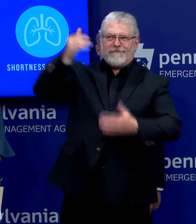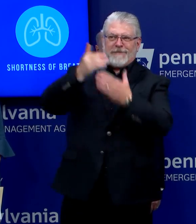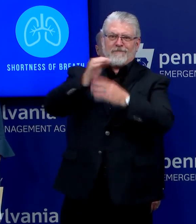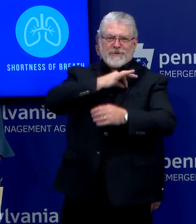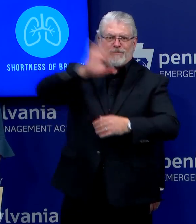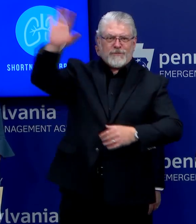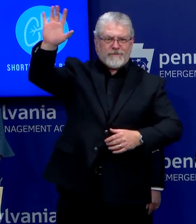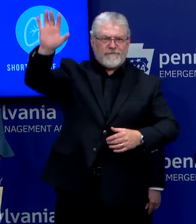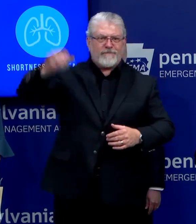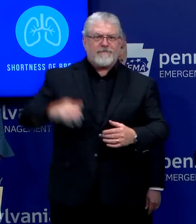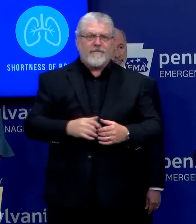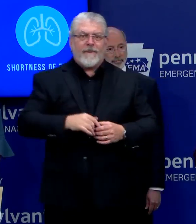ALLEGHENY COUNTY.